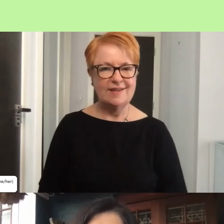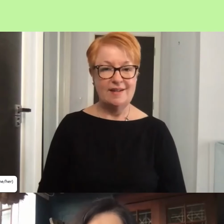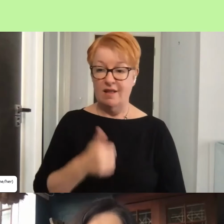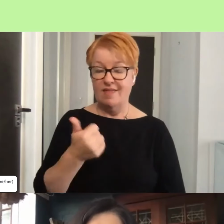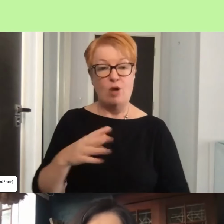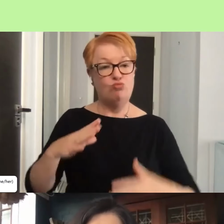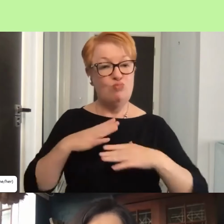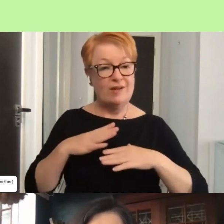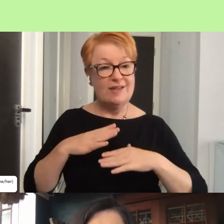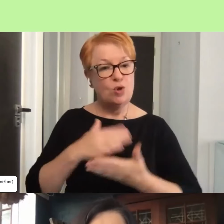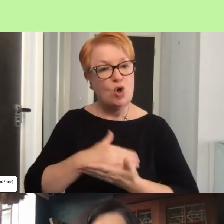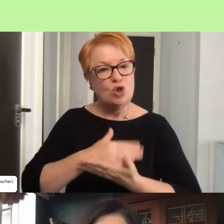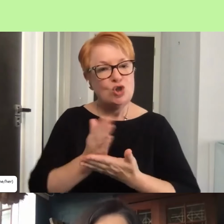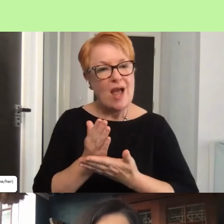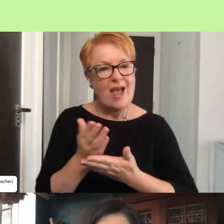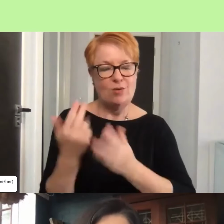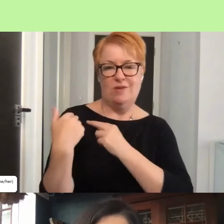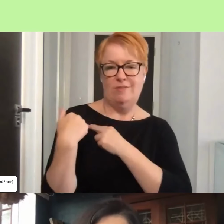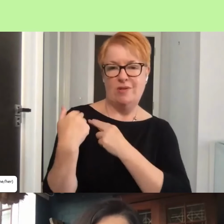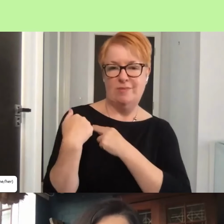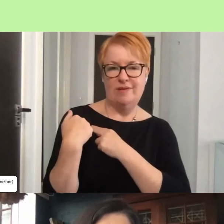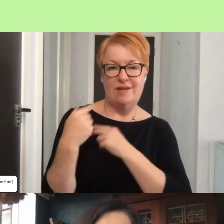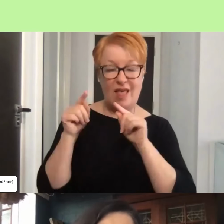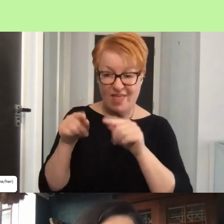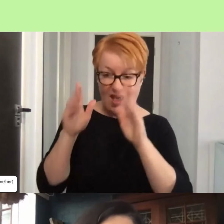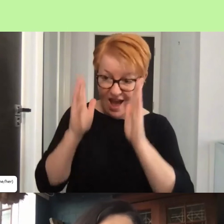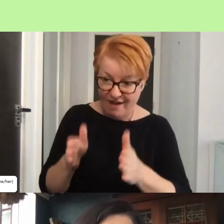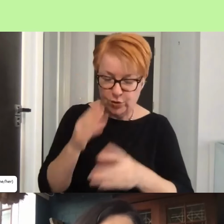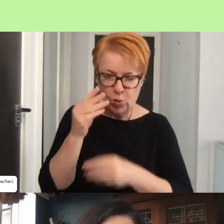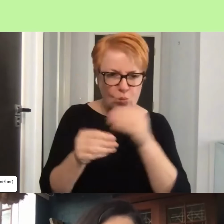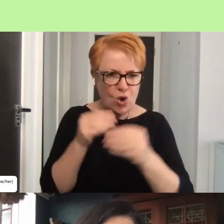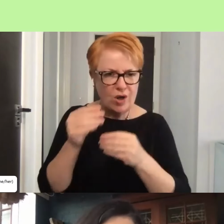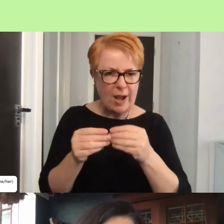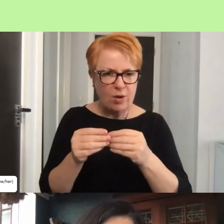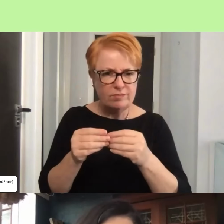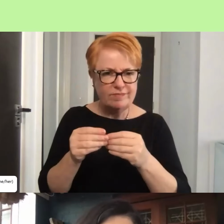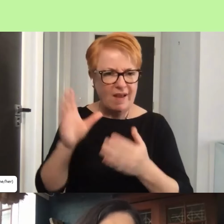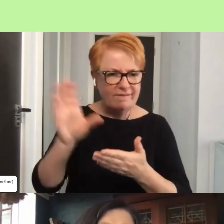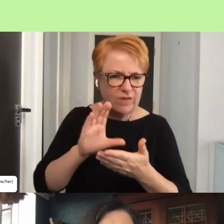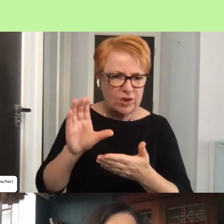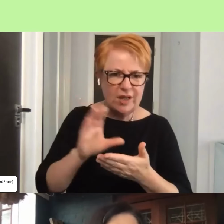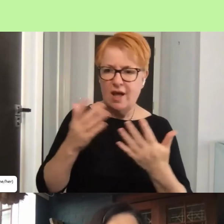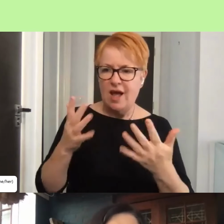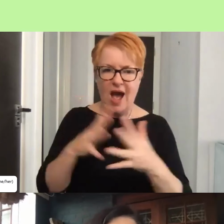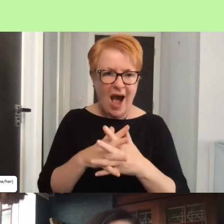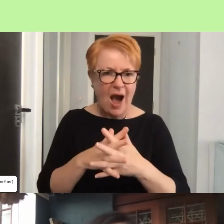They know that they have to figure out a way that have, you know, it doesn't have to grey grow in scale.